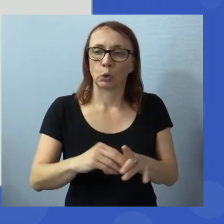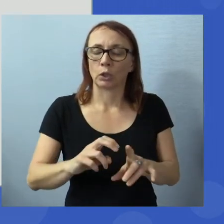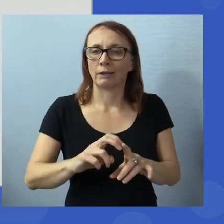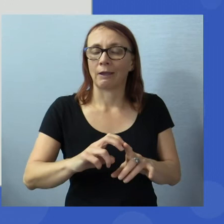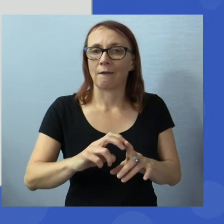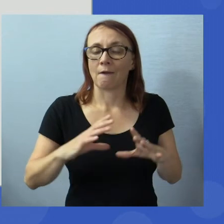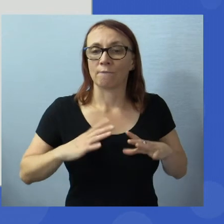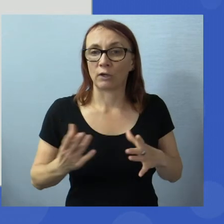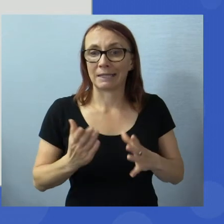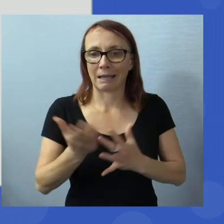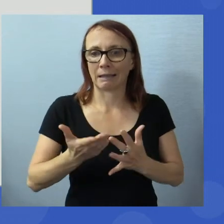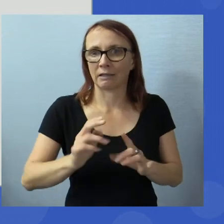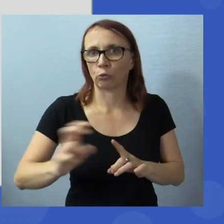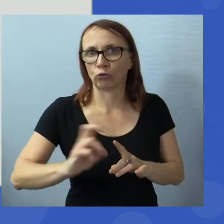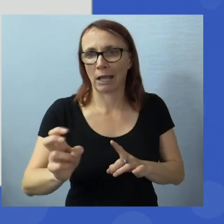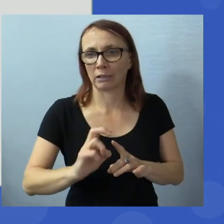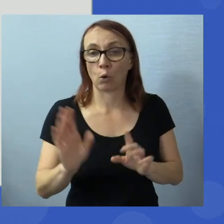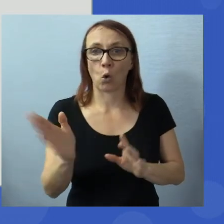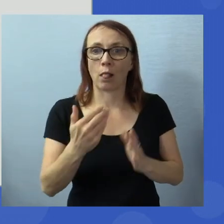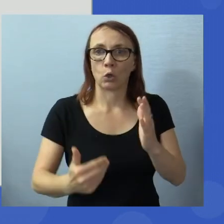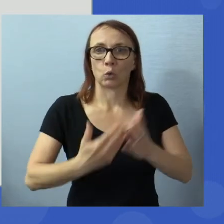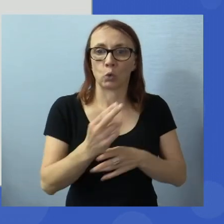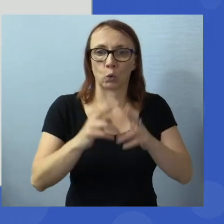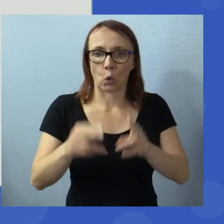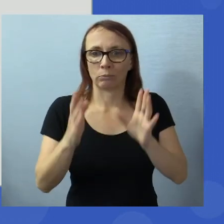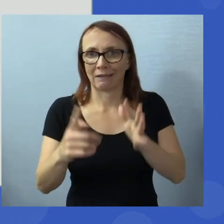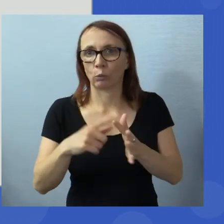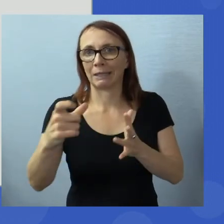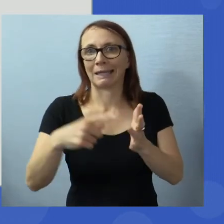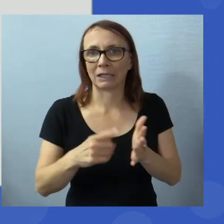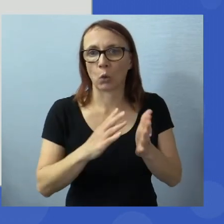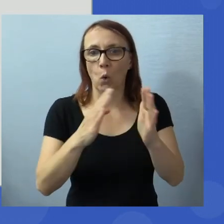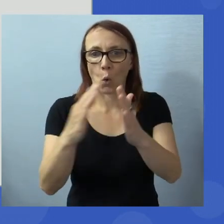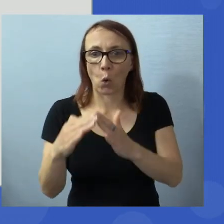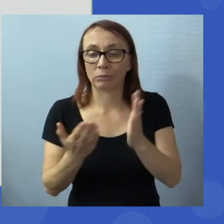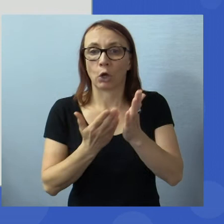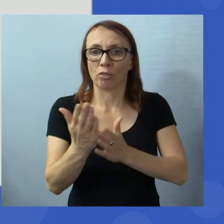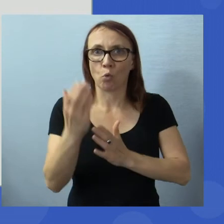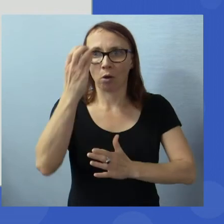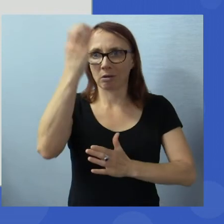the requirement for all new homes to be eco homes that are accessible via government-issued eco mortgage issued at a preference